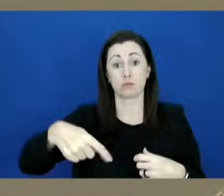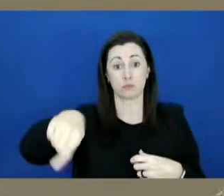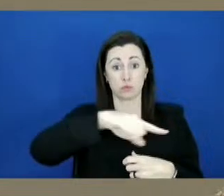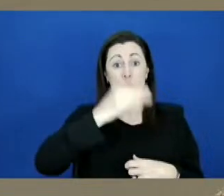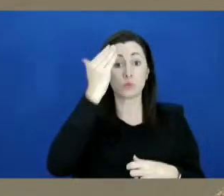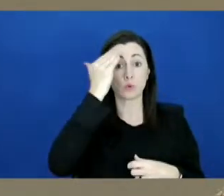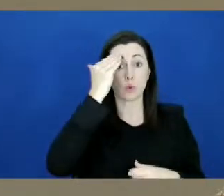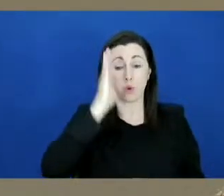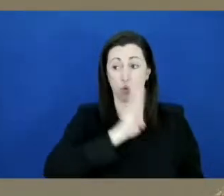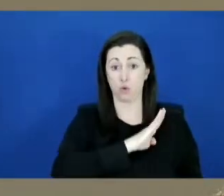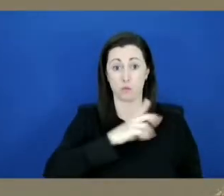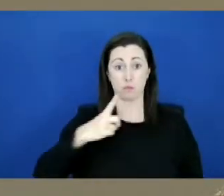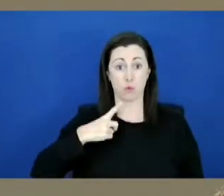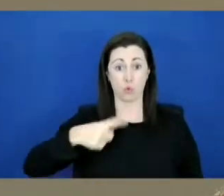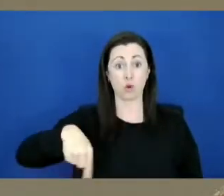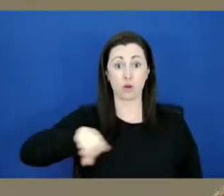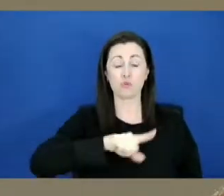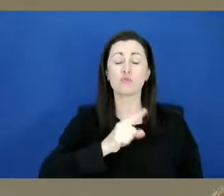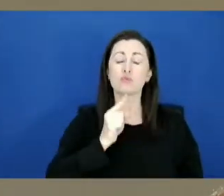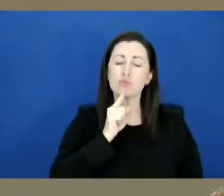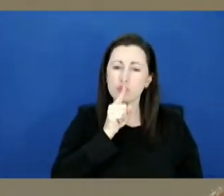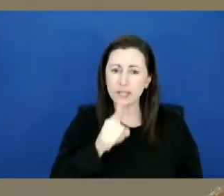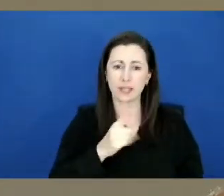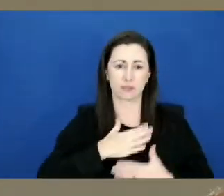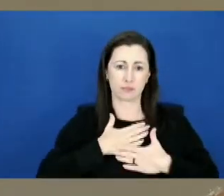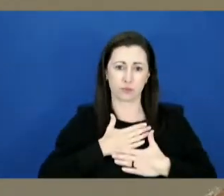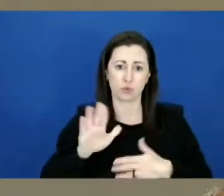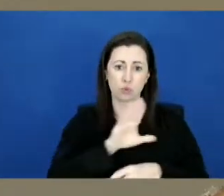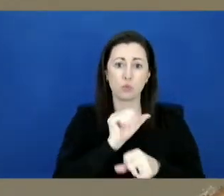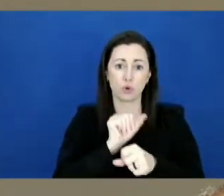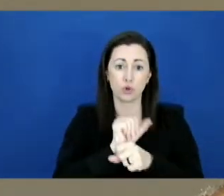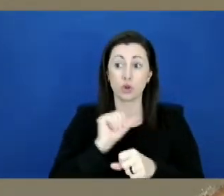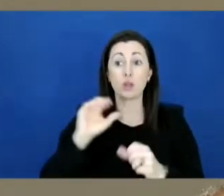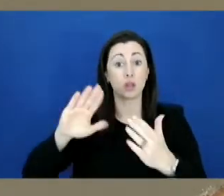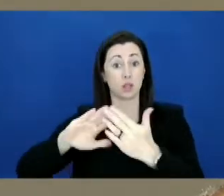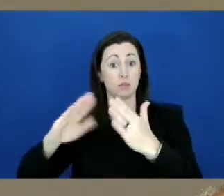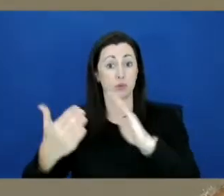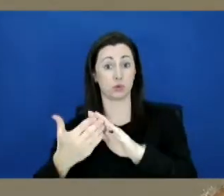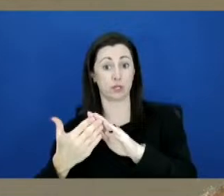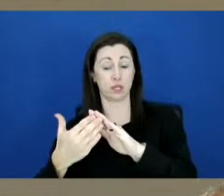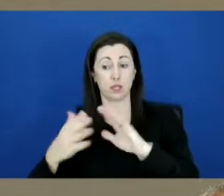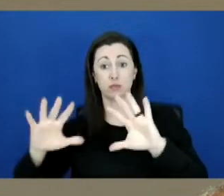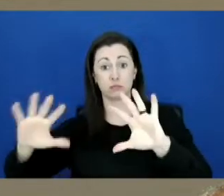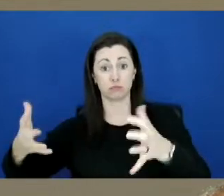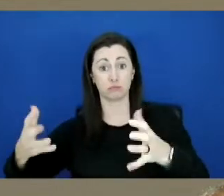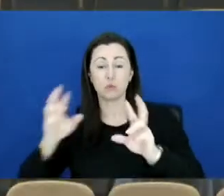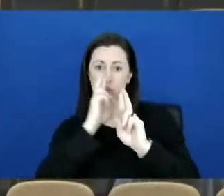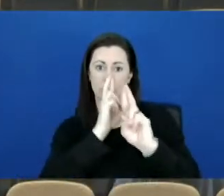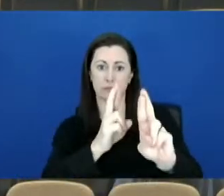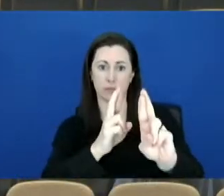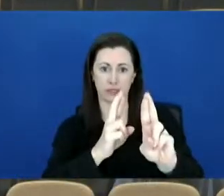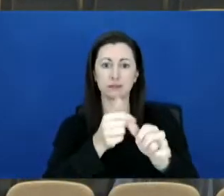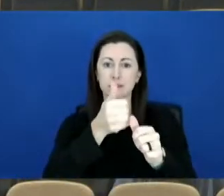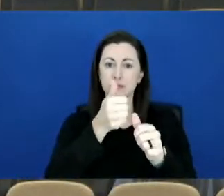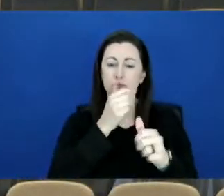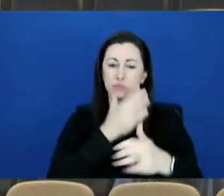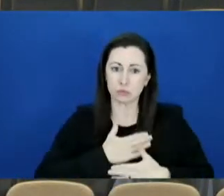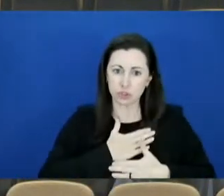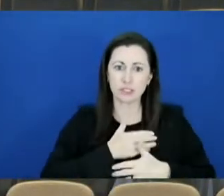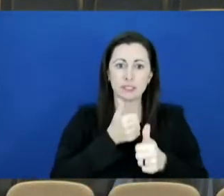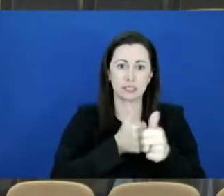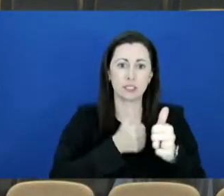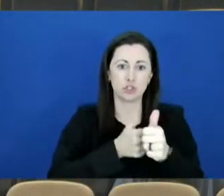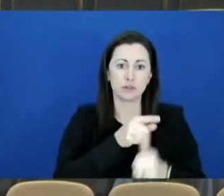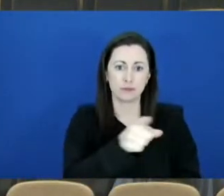BOTTOM OF OUR HEARTS THAT THIS